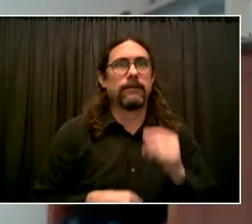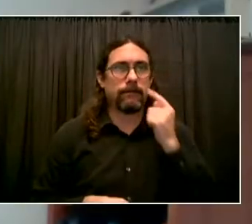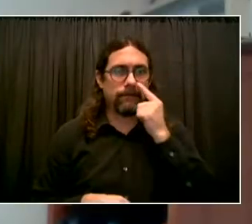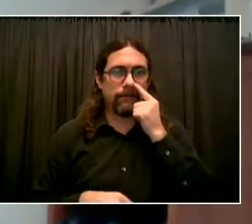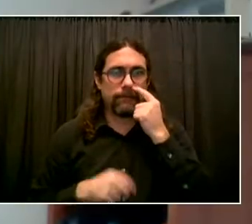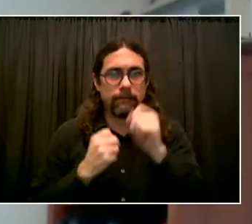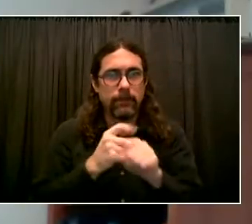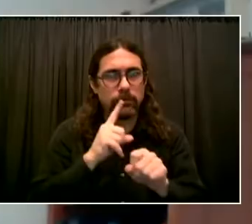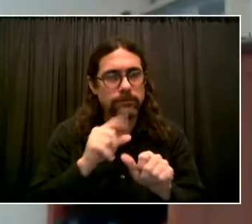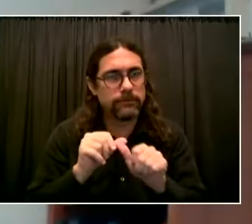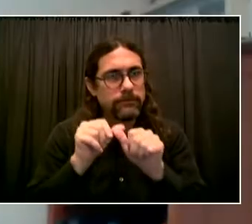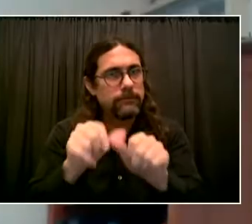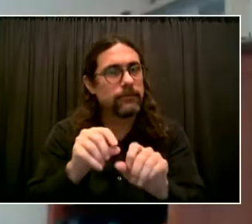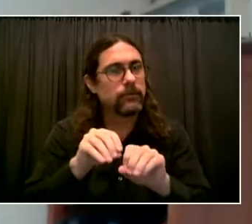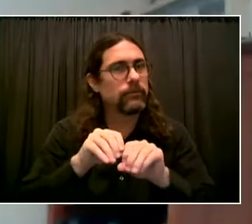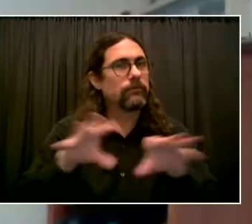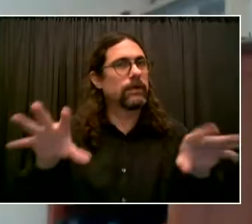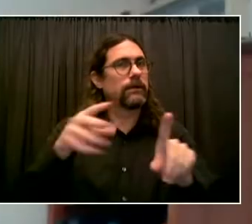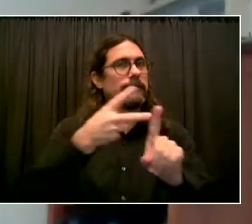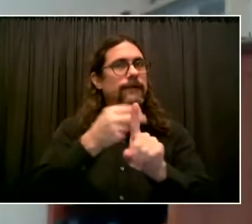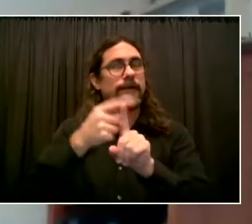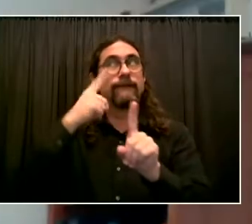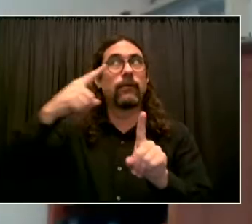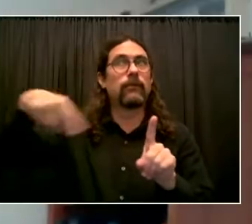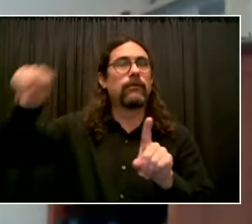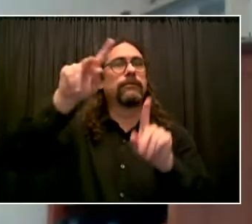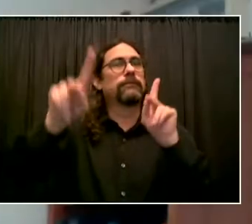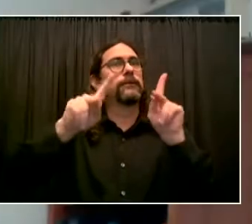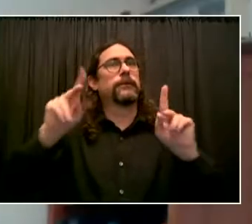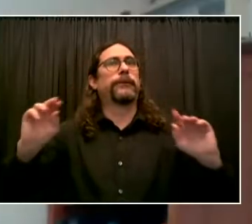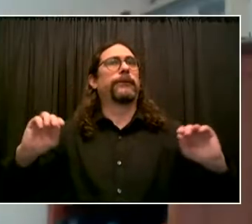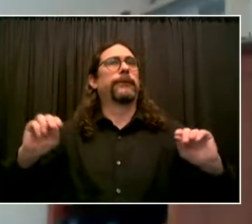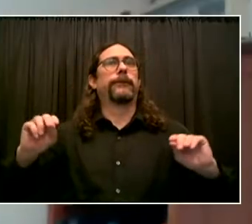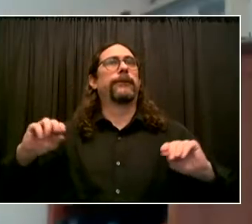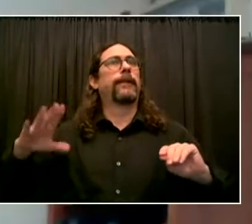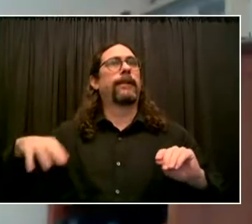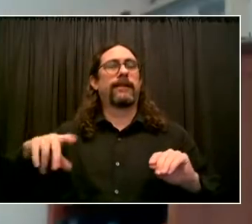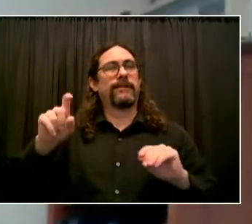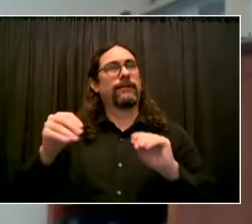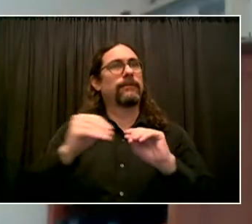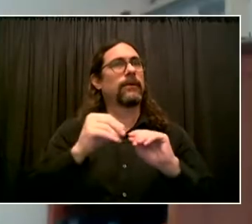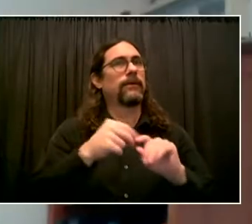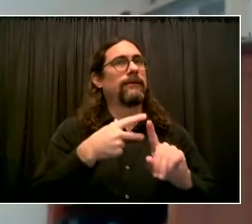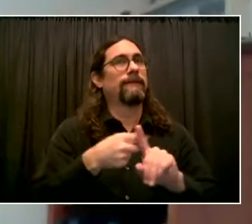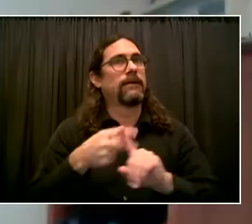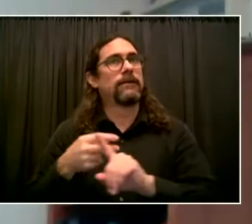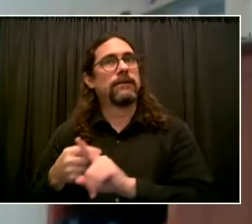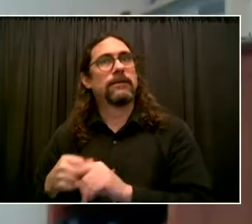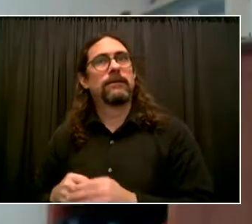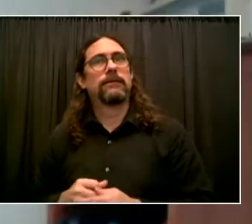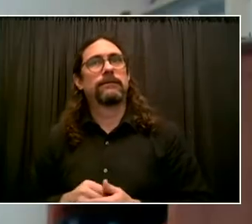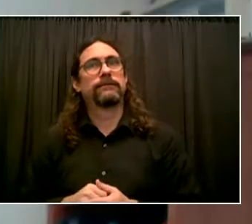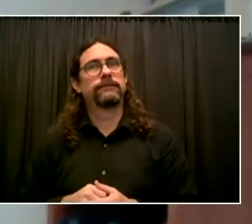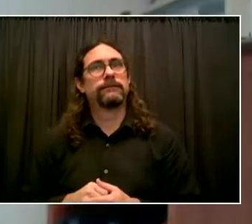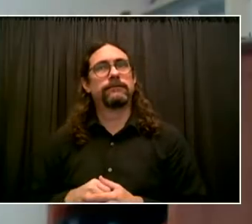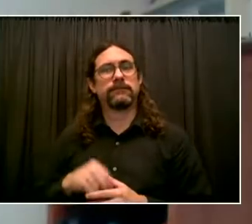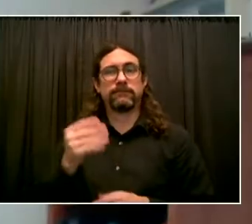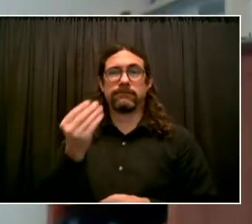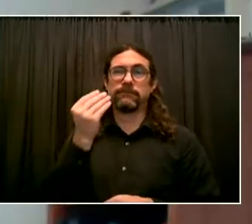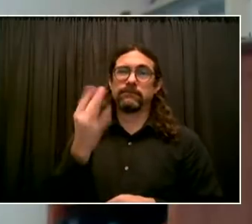SITUATION THAT